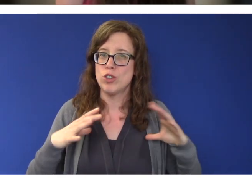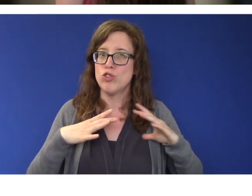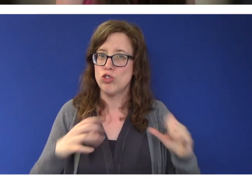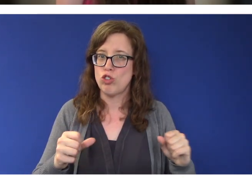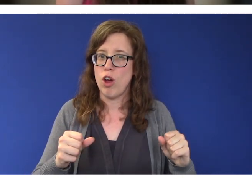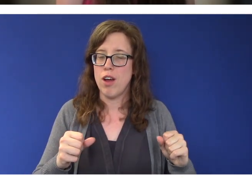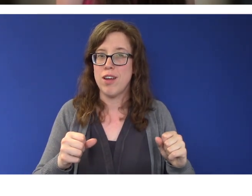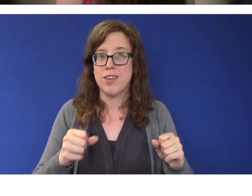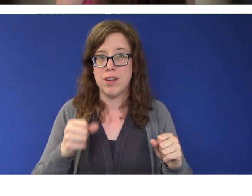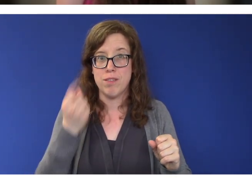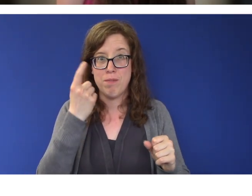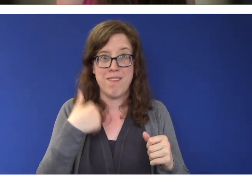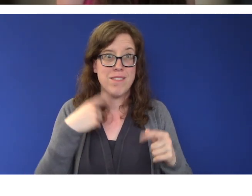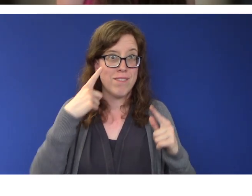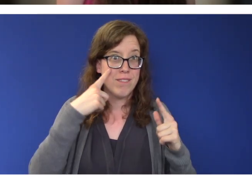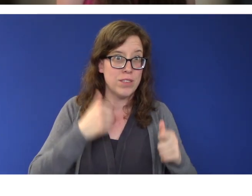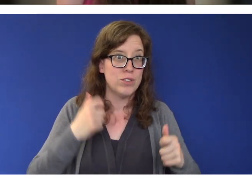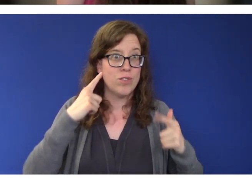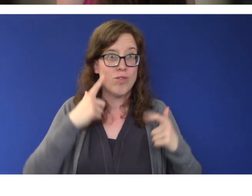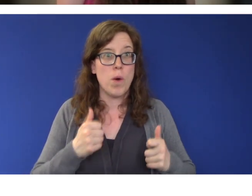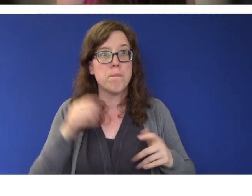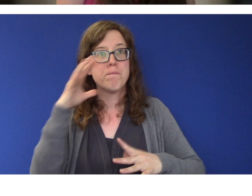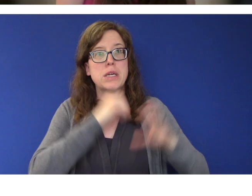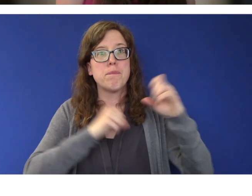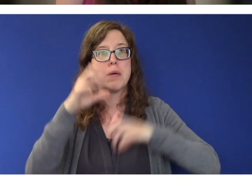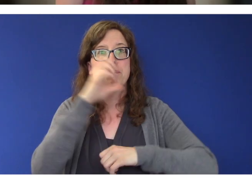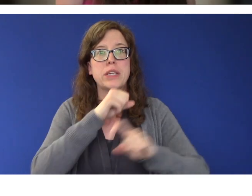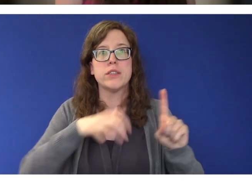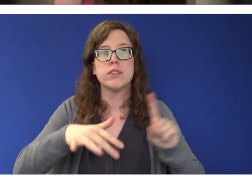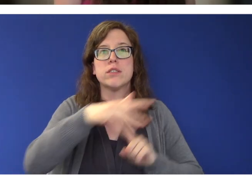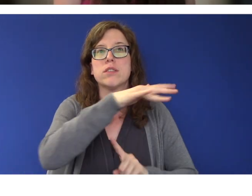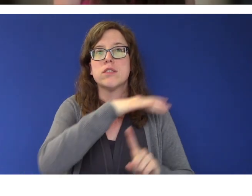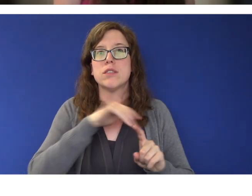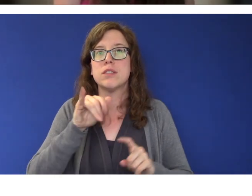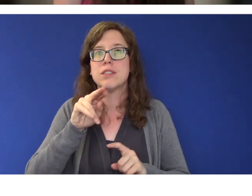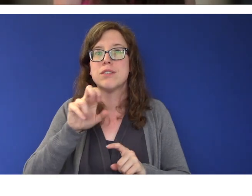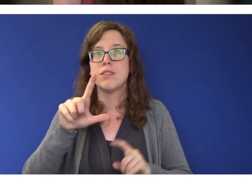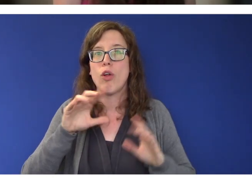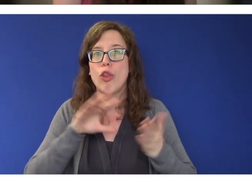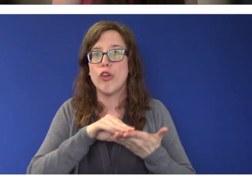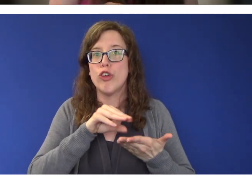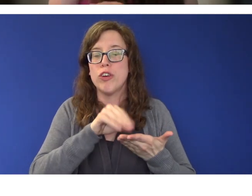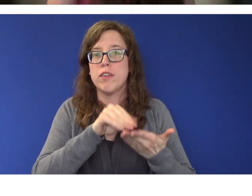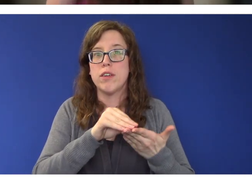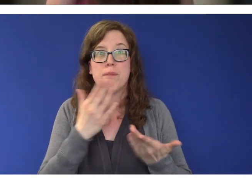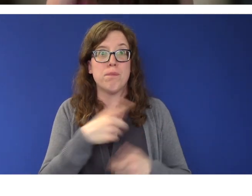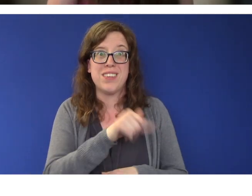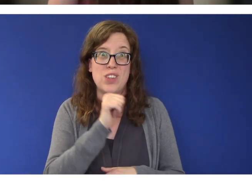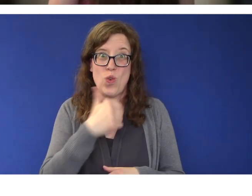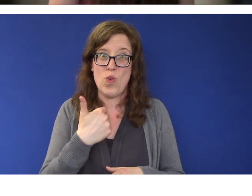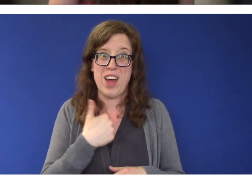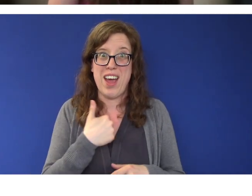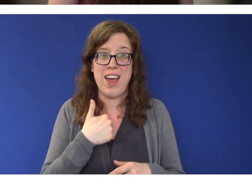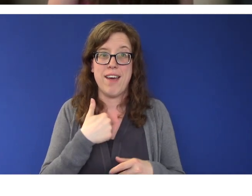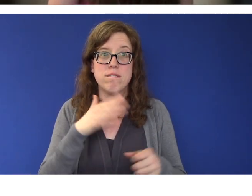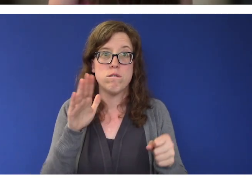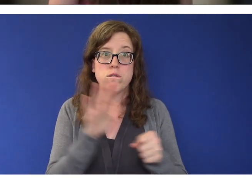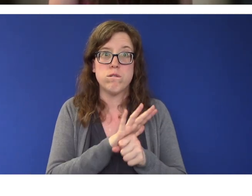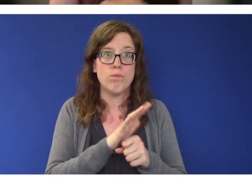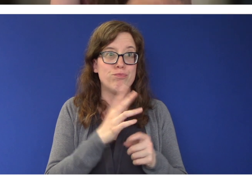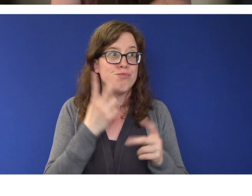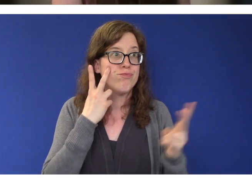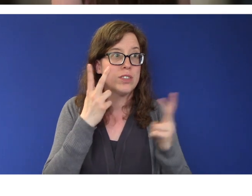with that combined vision and hearing loss. They might not have access, visually or auditorily, to